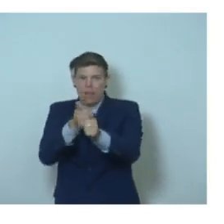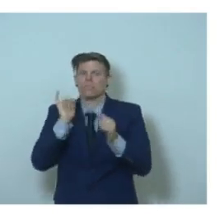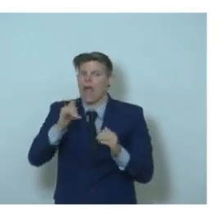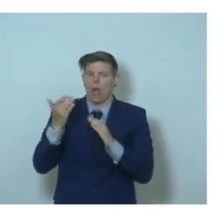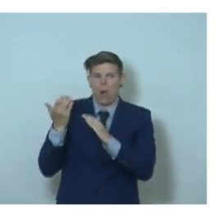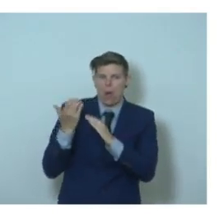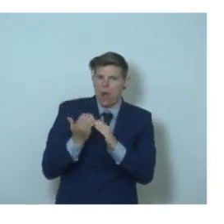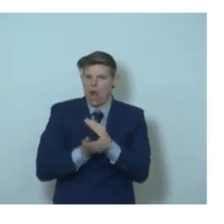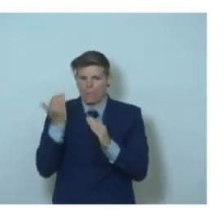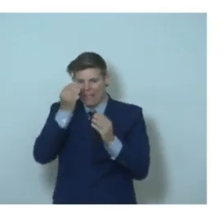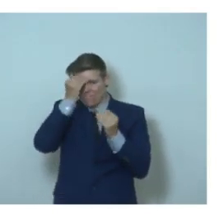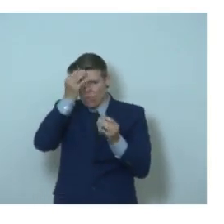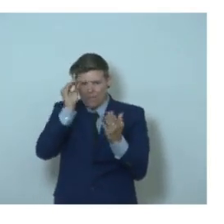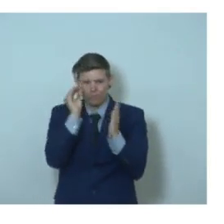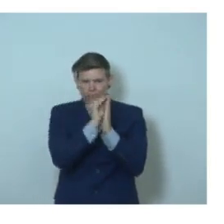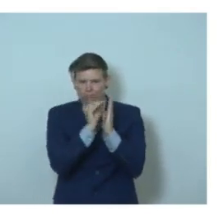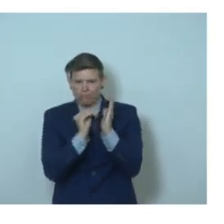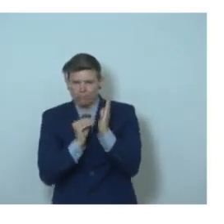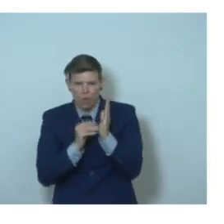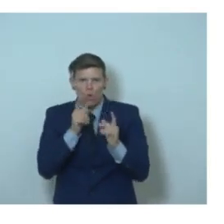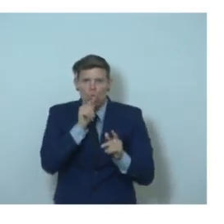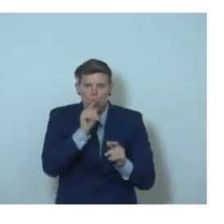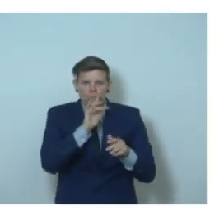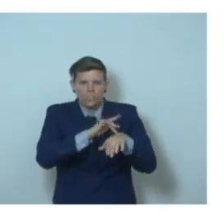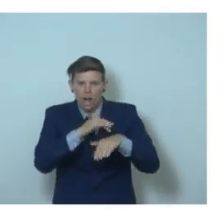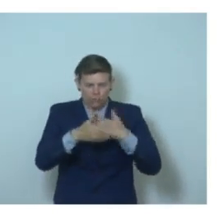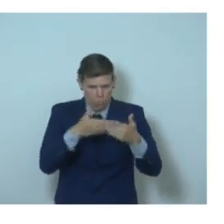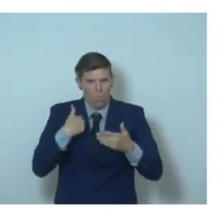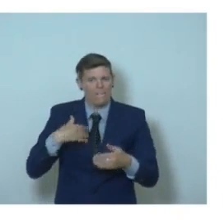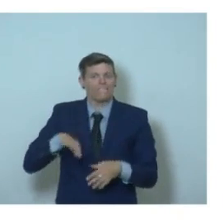ISOLATION. PAST HAVE TALKED ABOUT A COUPLE WEEKS.